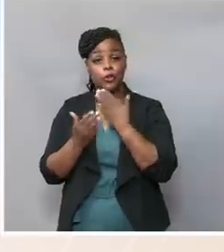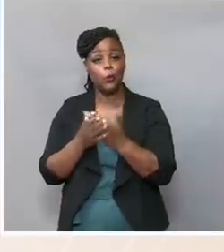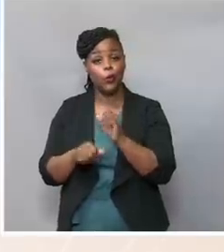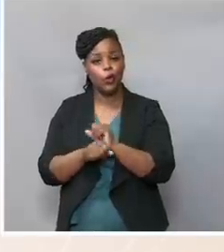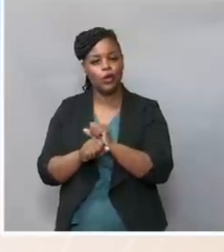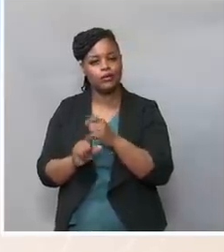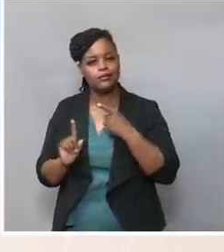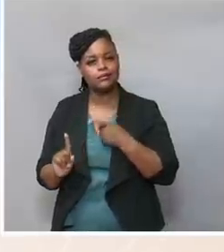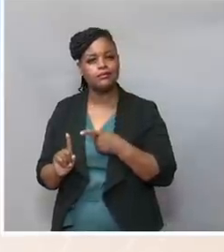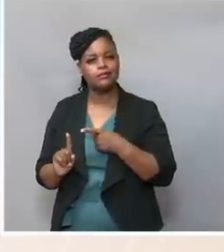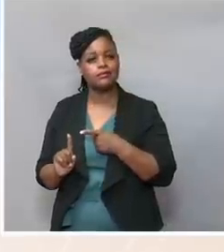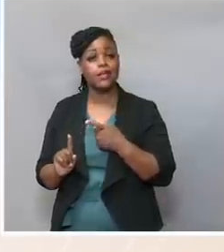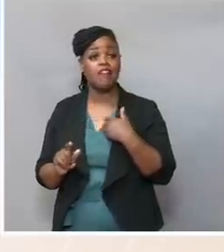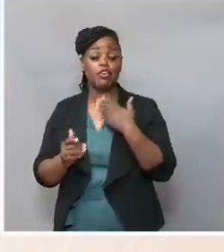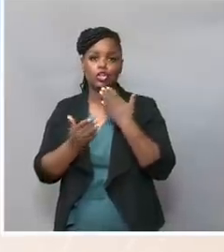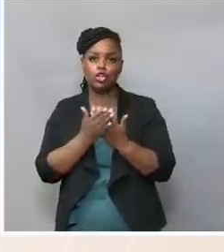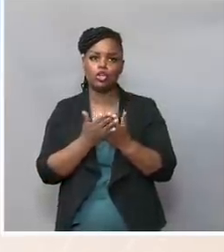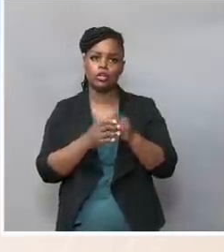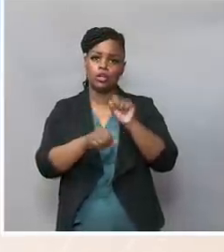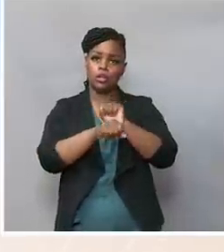and the support of your leadership